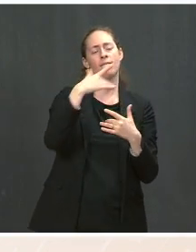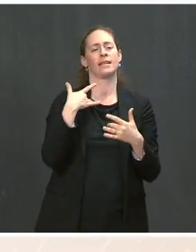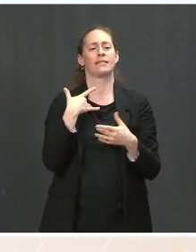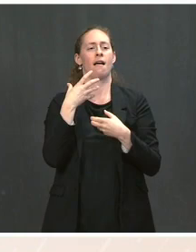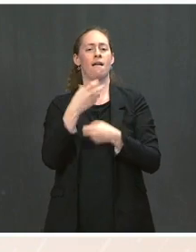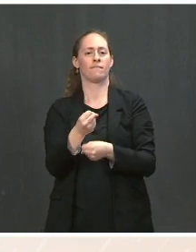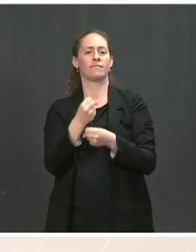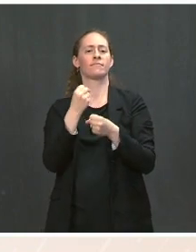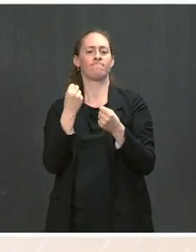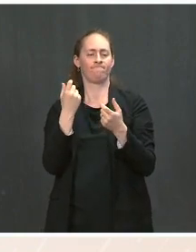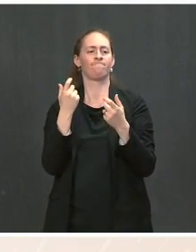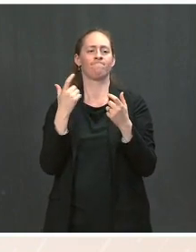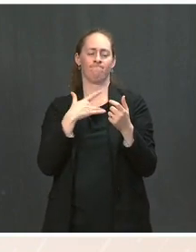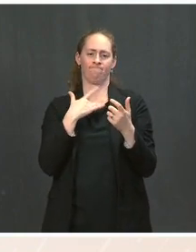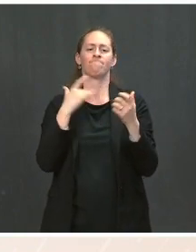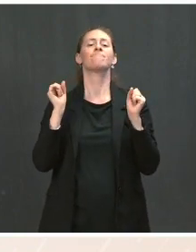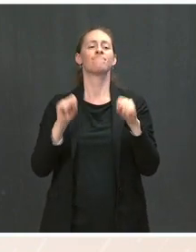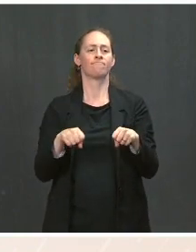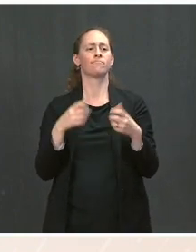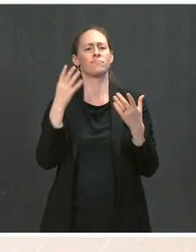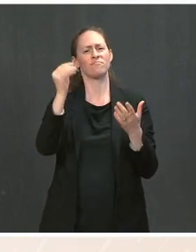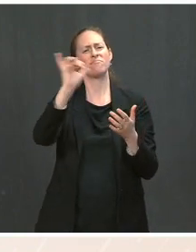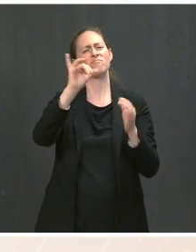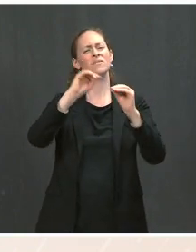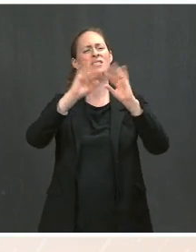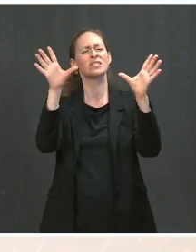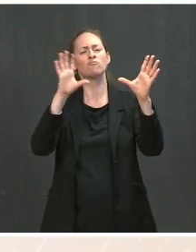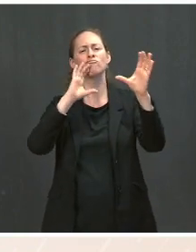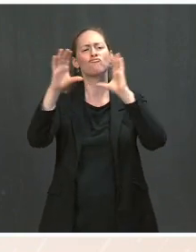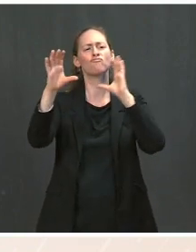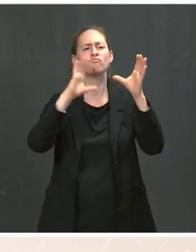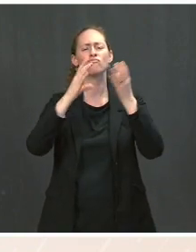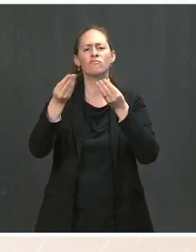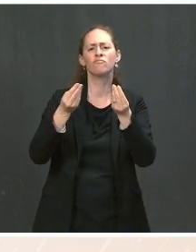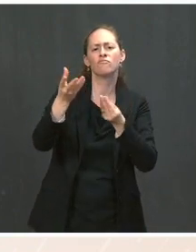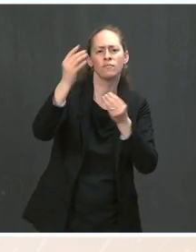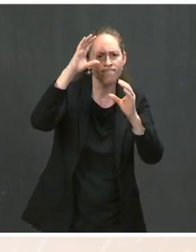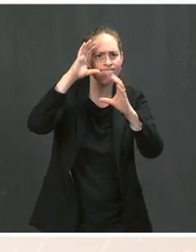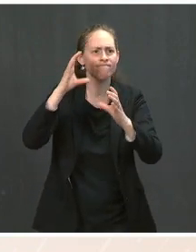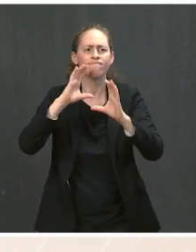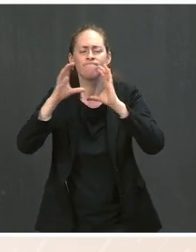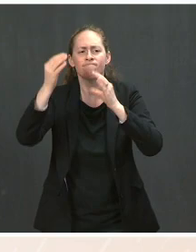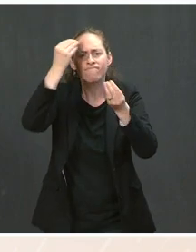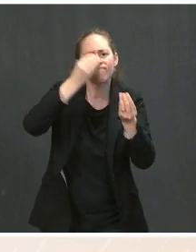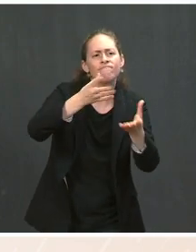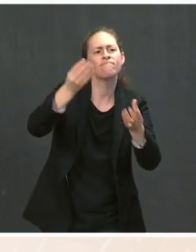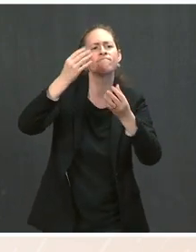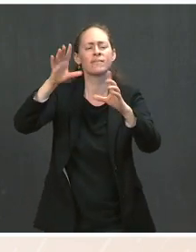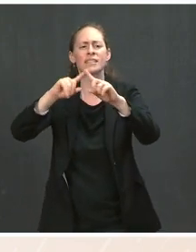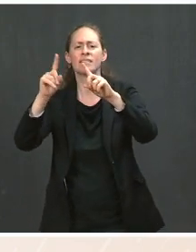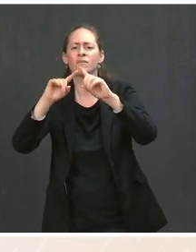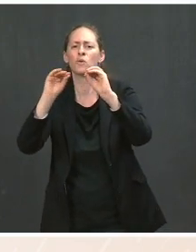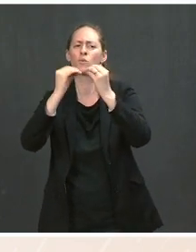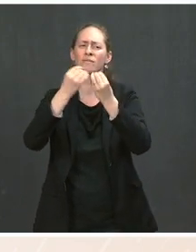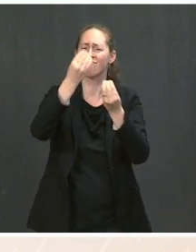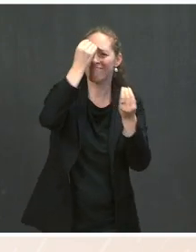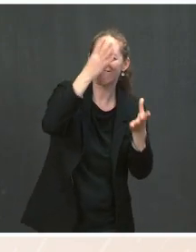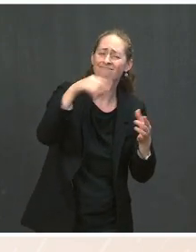across the board, communicating with local organizations, to reassure and confirm that we have enough supply